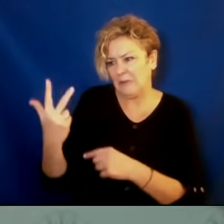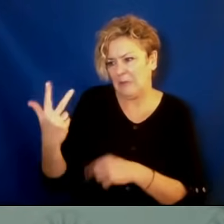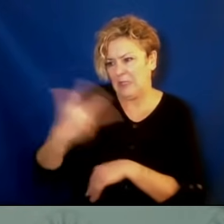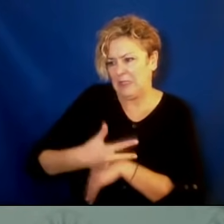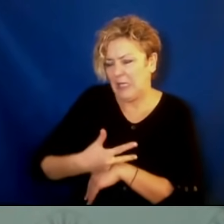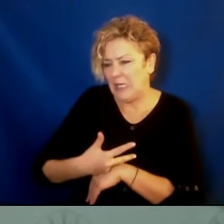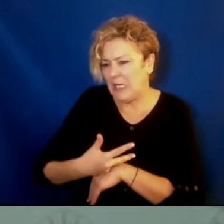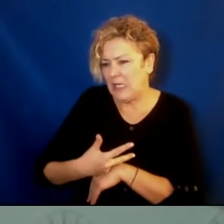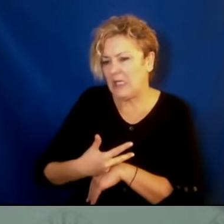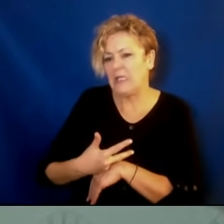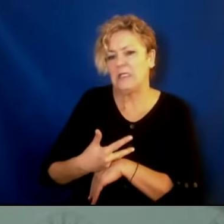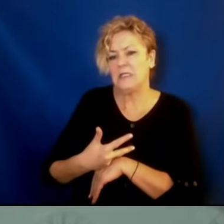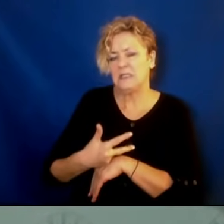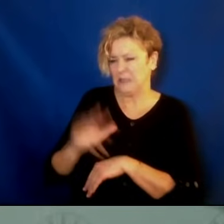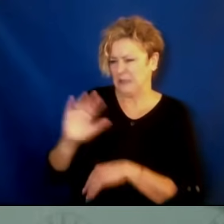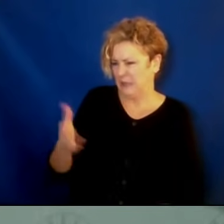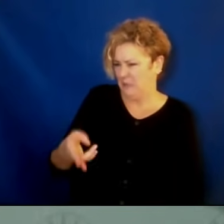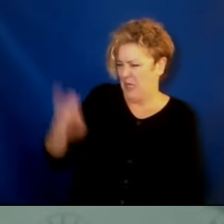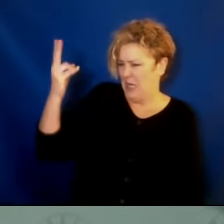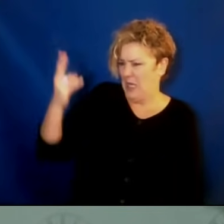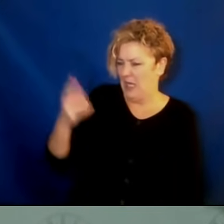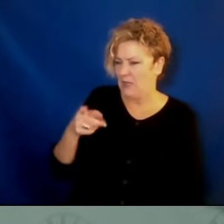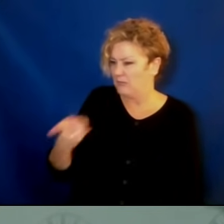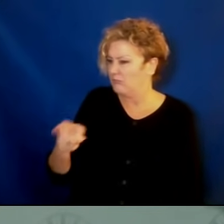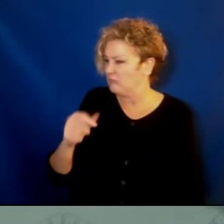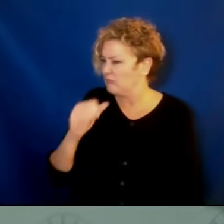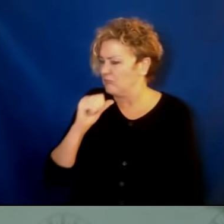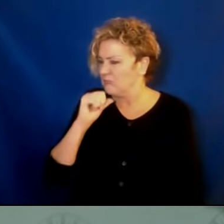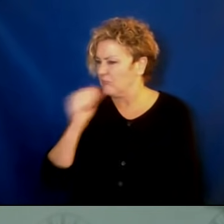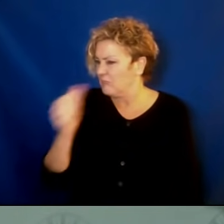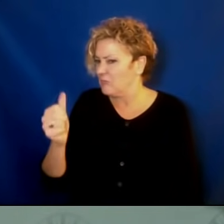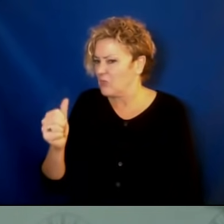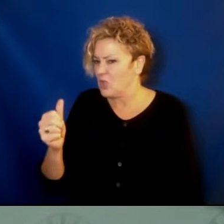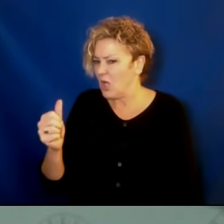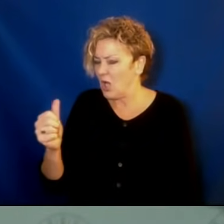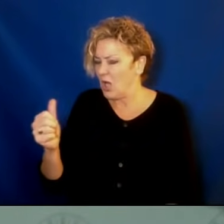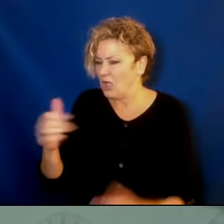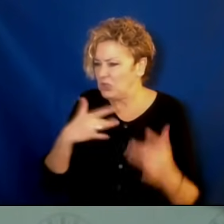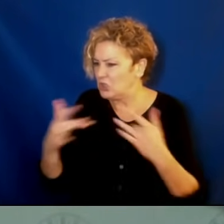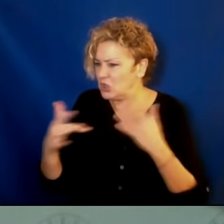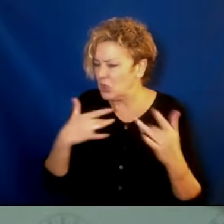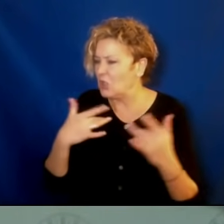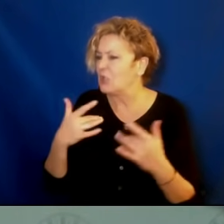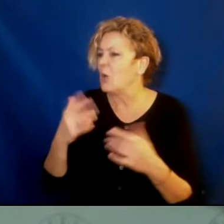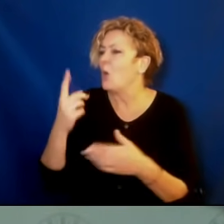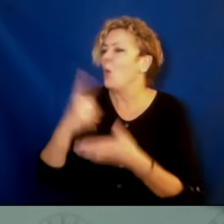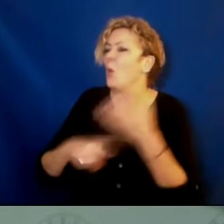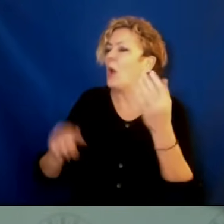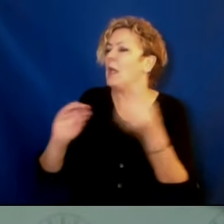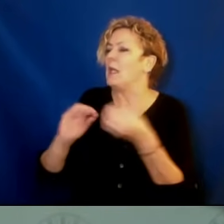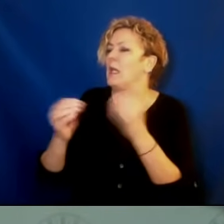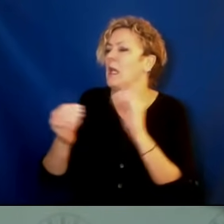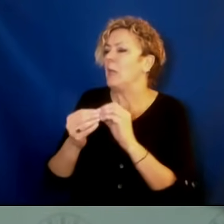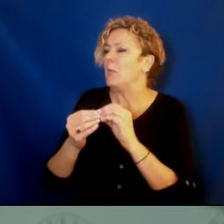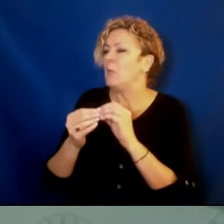Thursday, for example. I can tell you, they are extraordinarily committed. Thank you, the next question comes from Shannon Patterson, CTV, Shannon, go ahead.